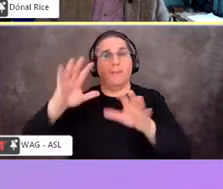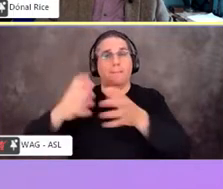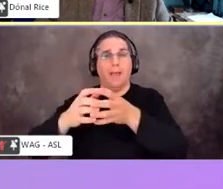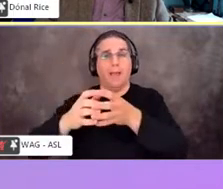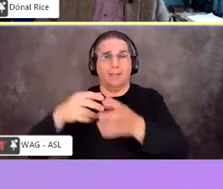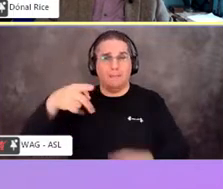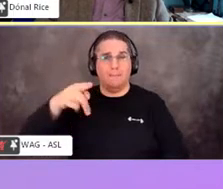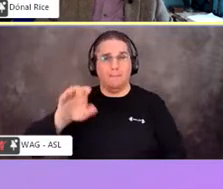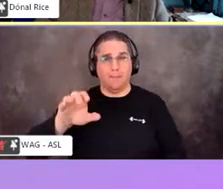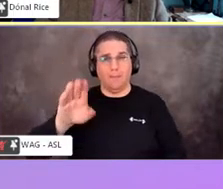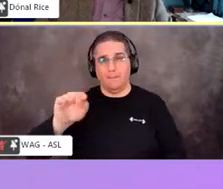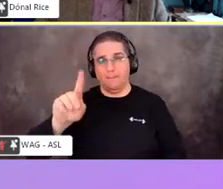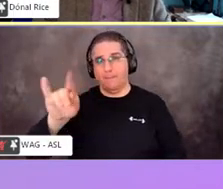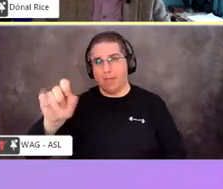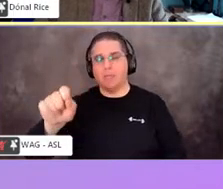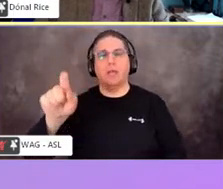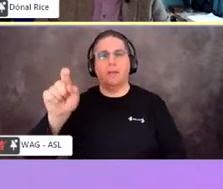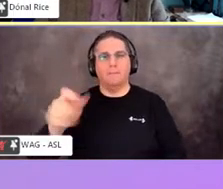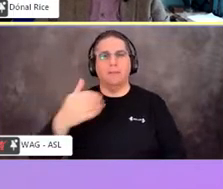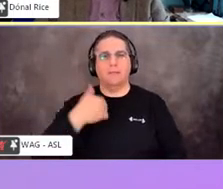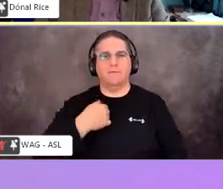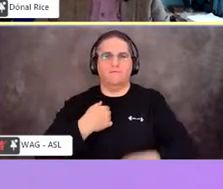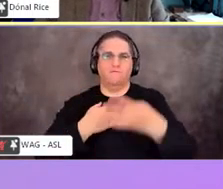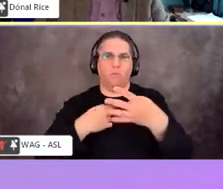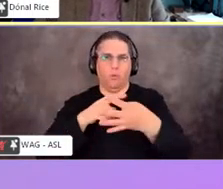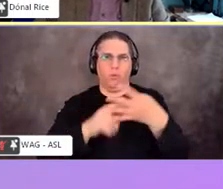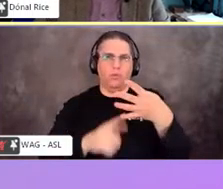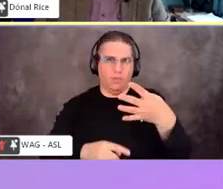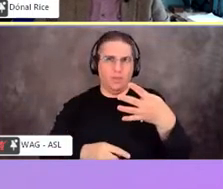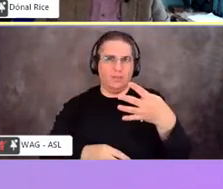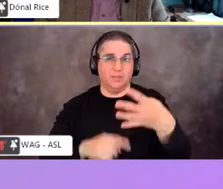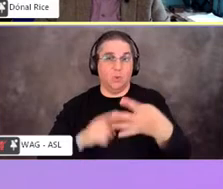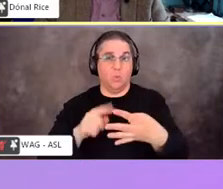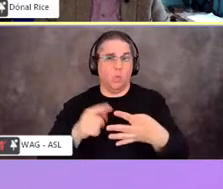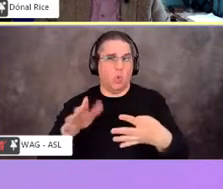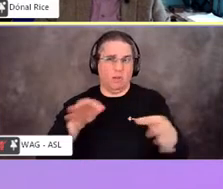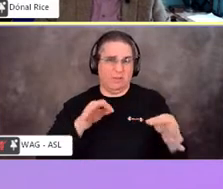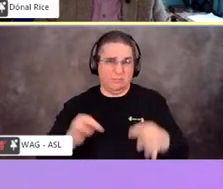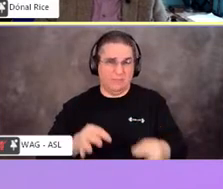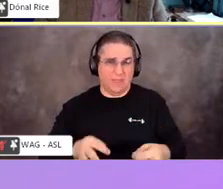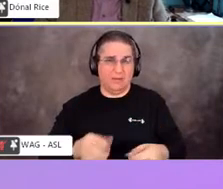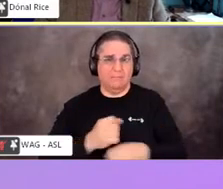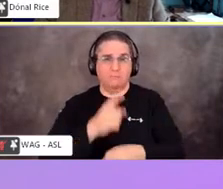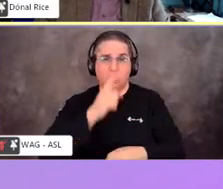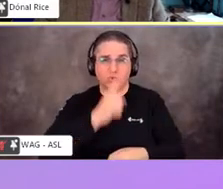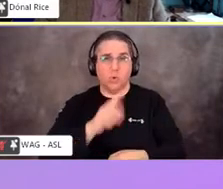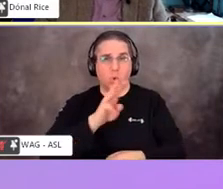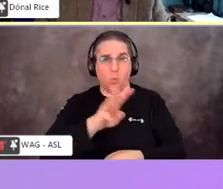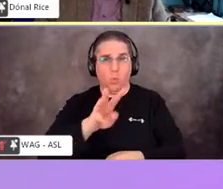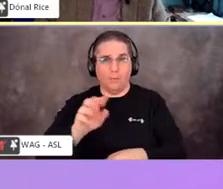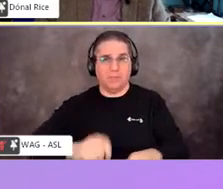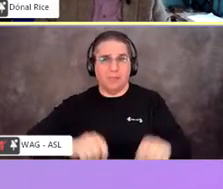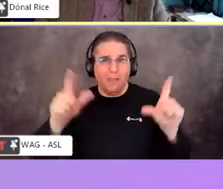So it's very standards based and is very prescriptive monitoring and in the EU Web Accessibility Directive and